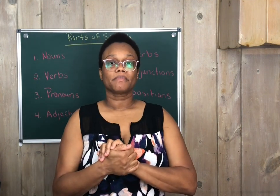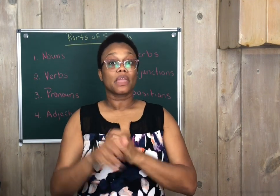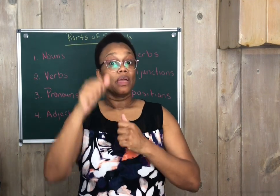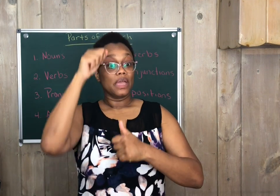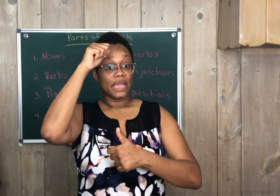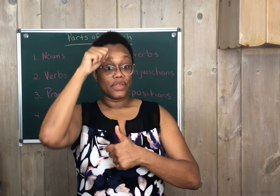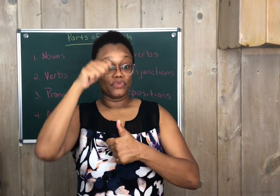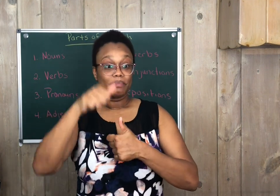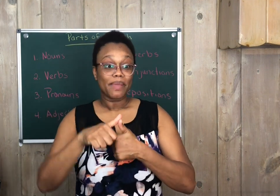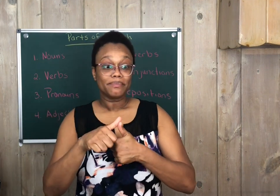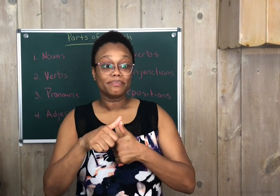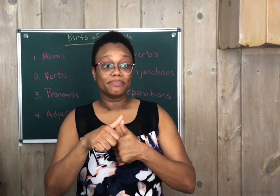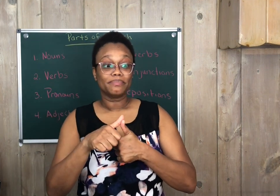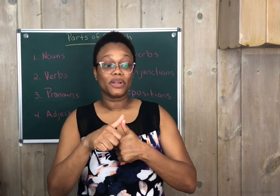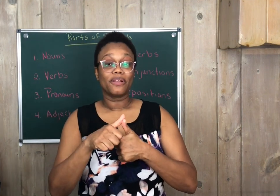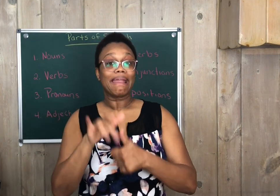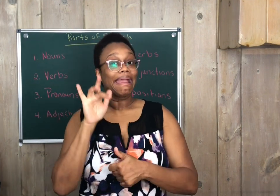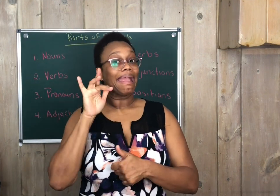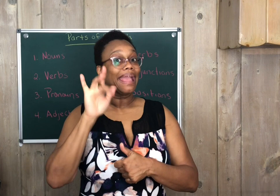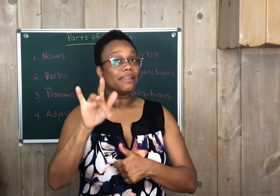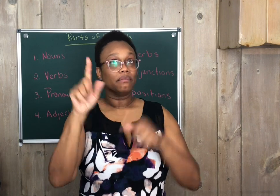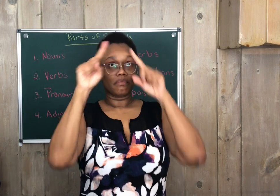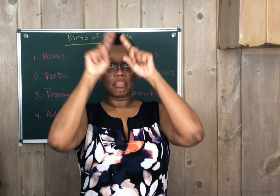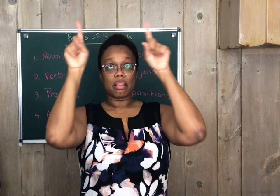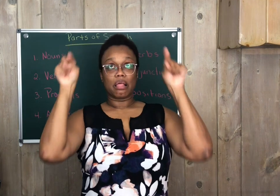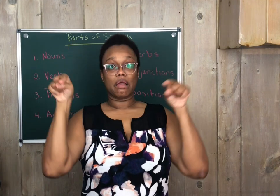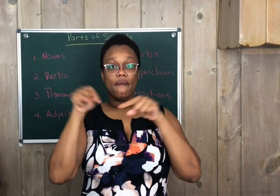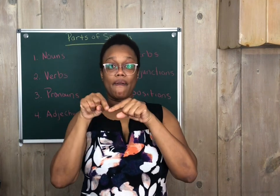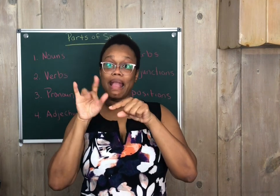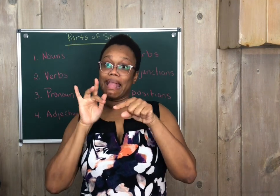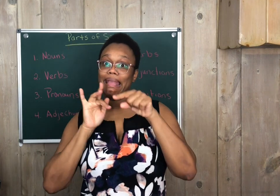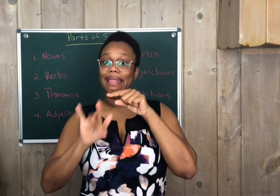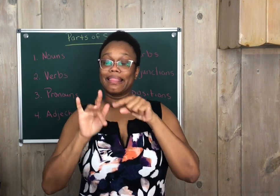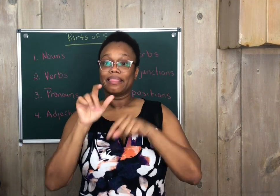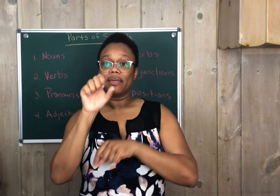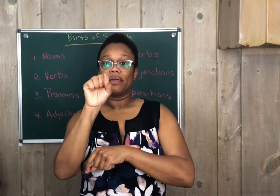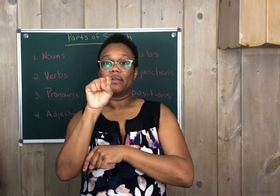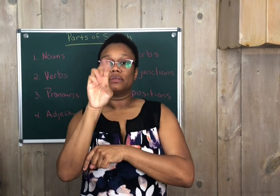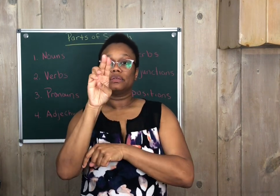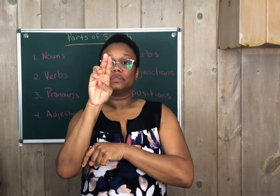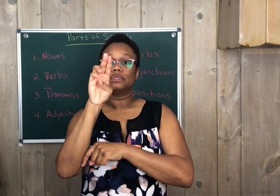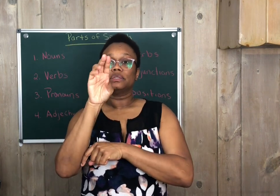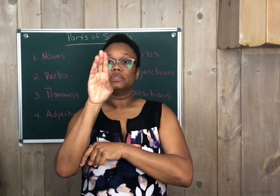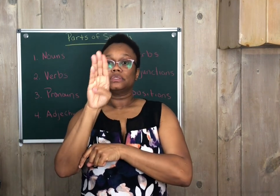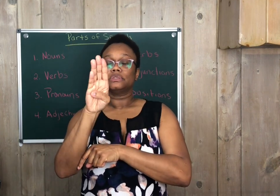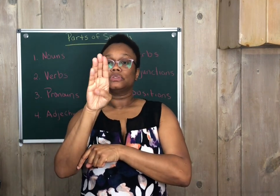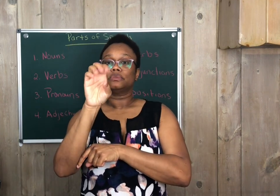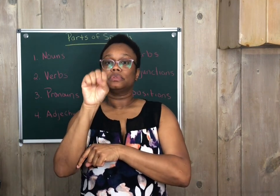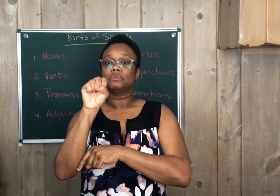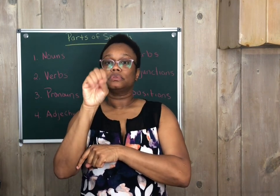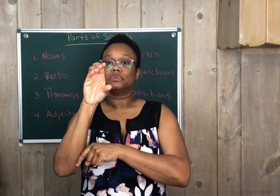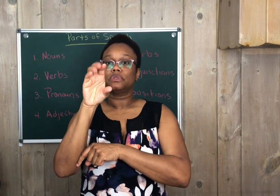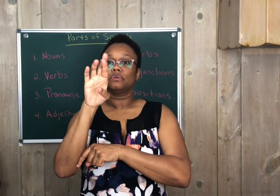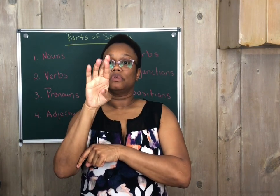And also remember underneath the screen hit that subscribe button and